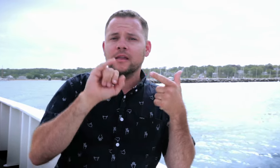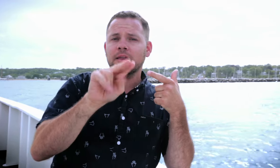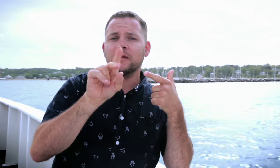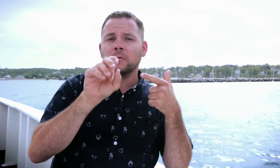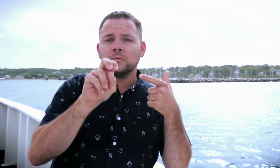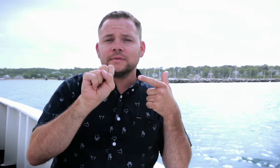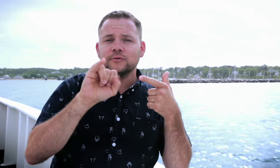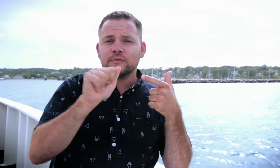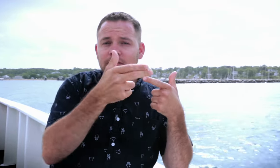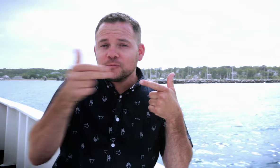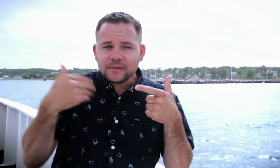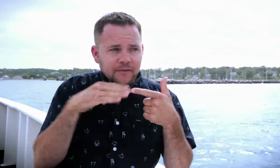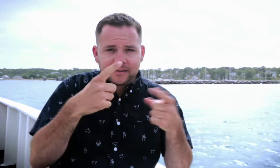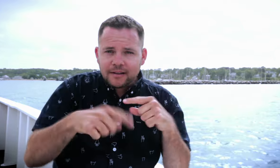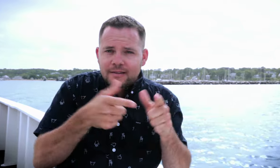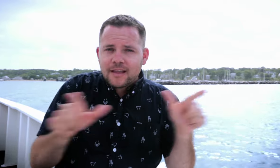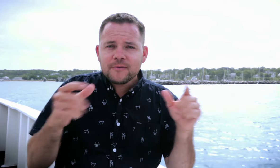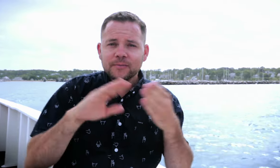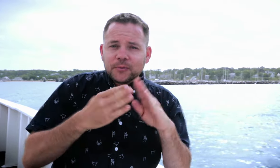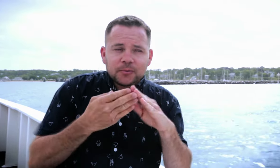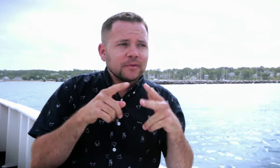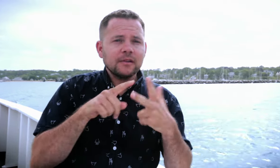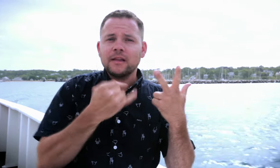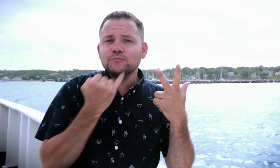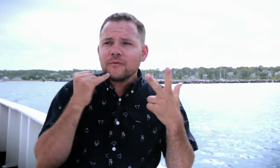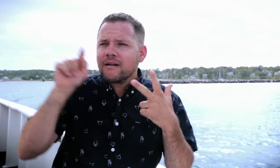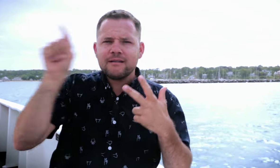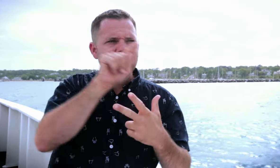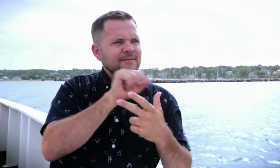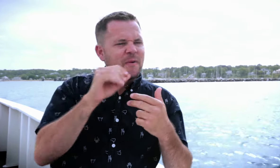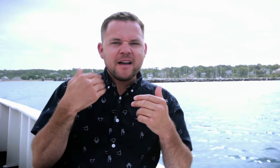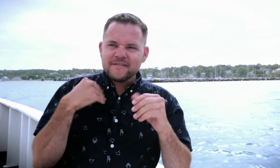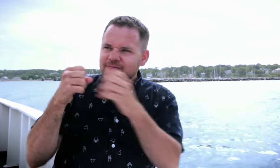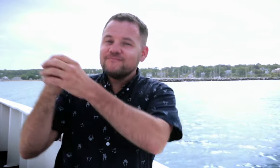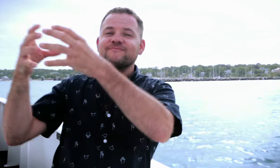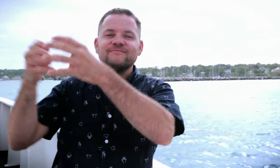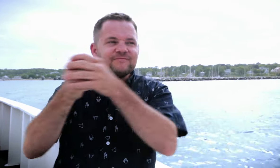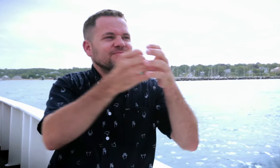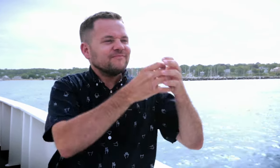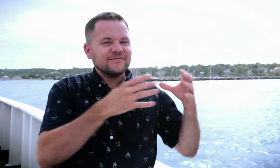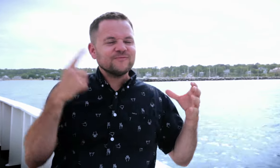In Indonesia, there's another village with its own sign language. And there's another one in Israel. So there are little communities all over.